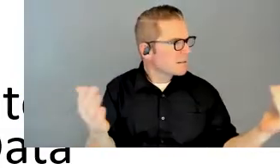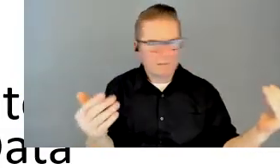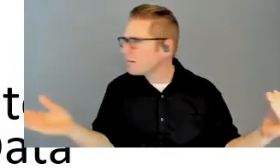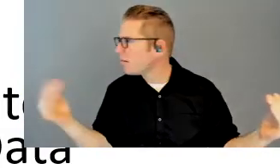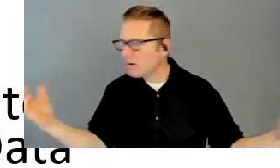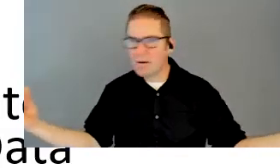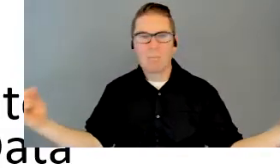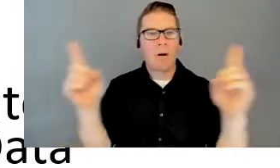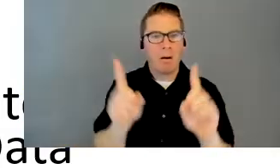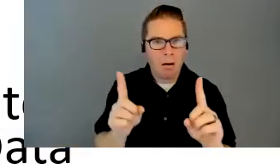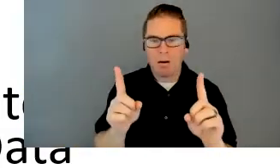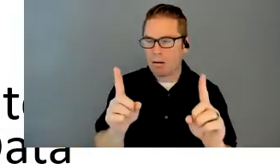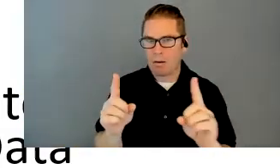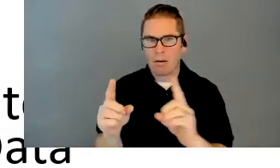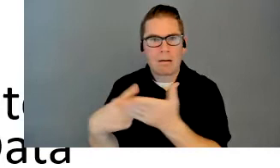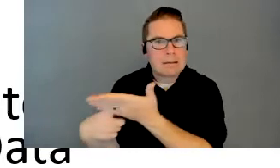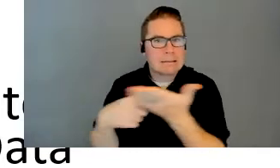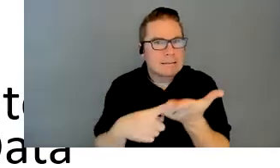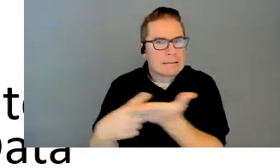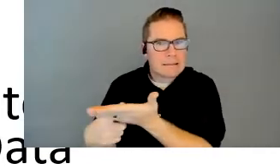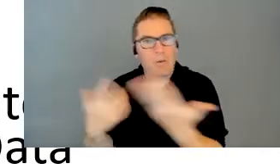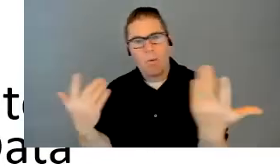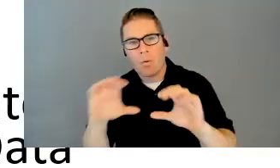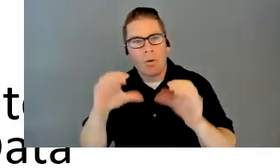What is it that this instructor is doing that